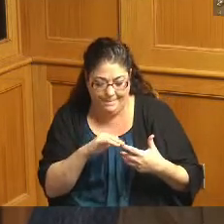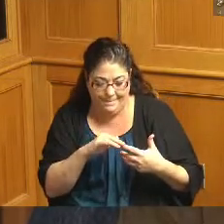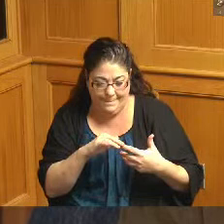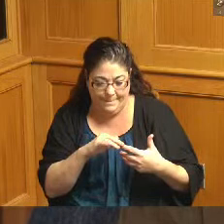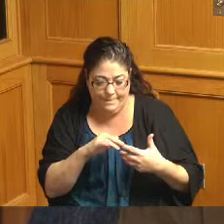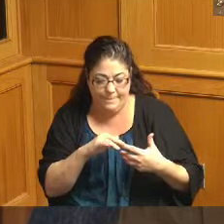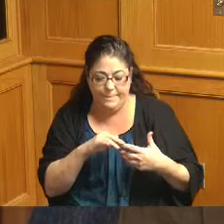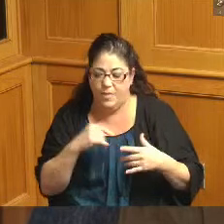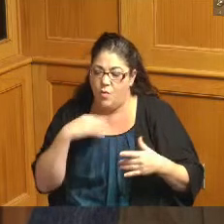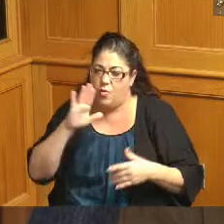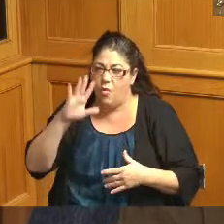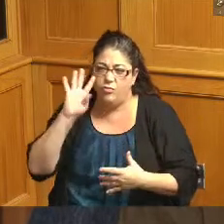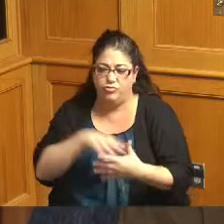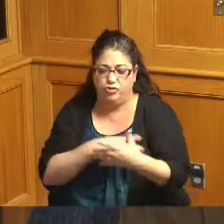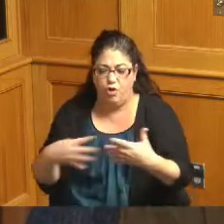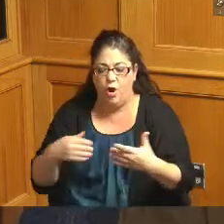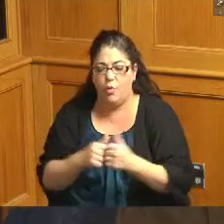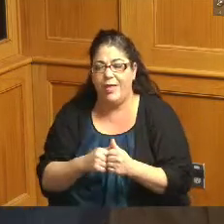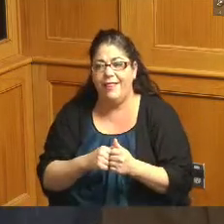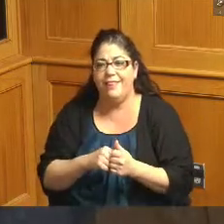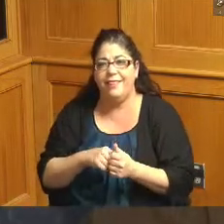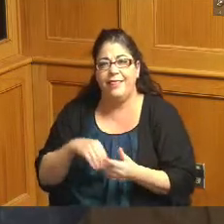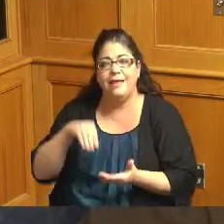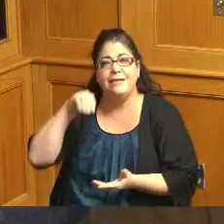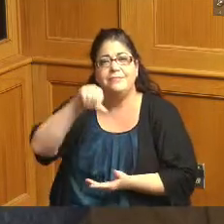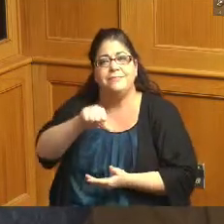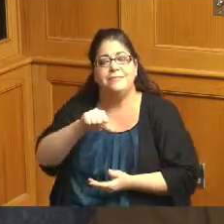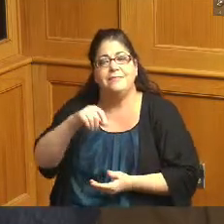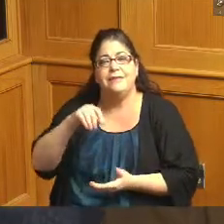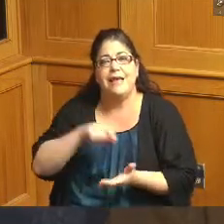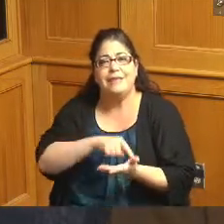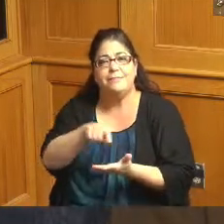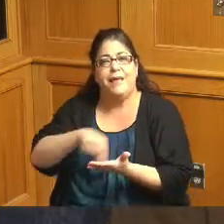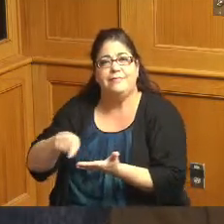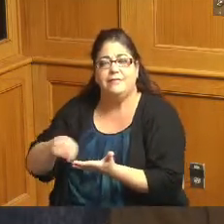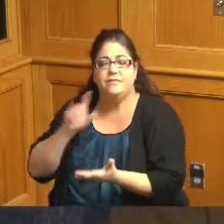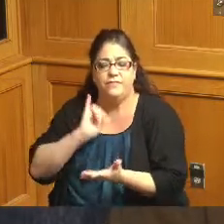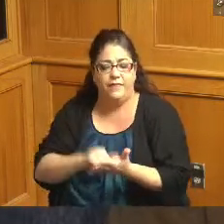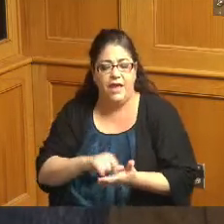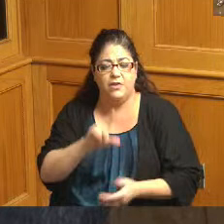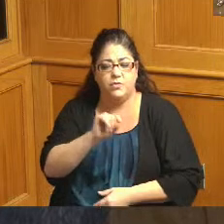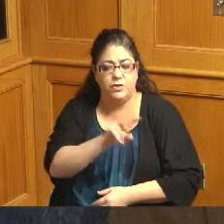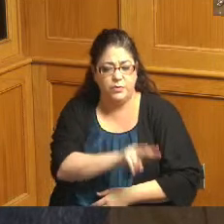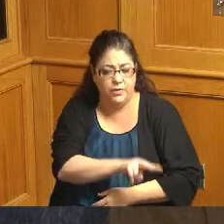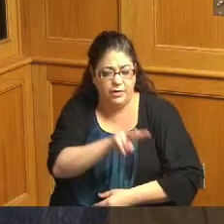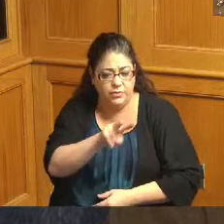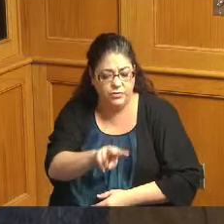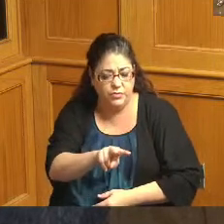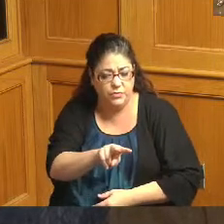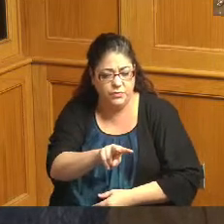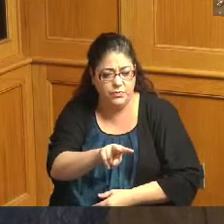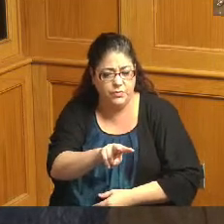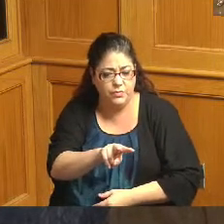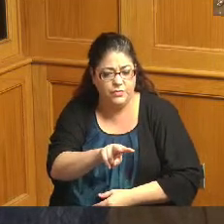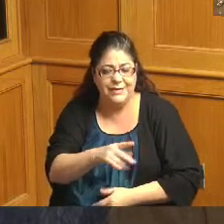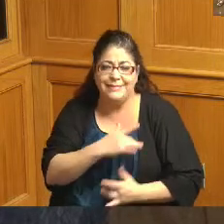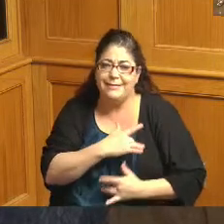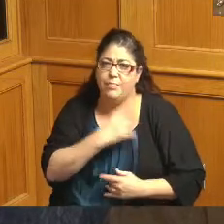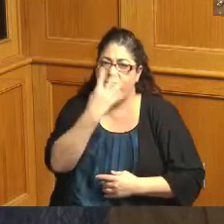chart with your expenses you can see that in 2022 relative to that four-year cycle was quite a bit